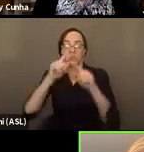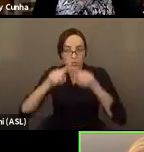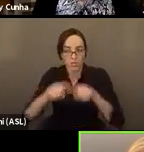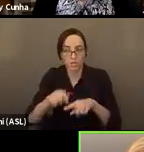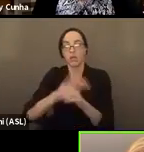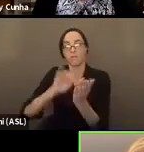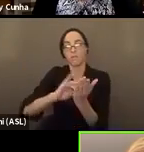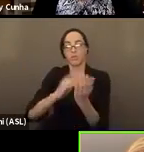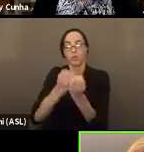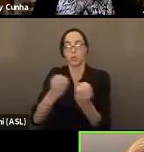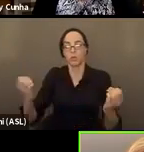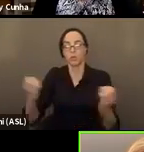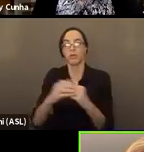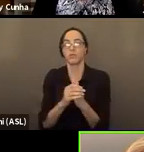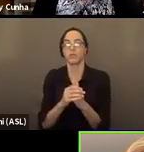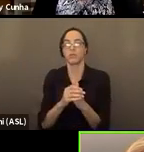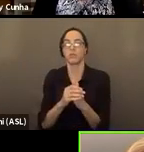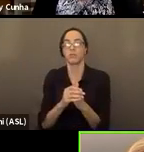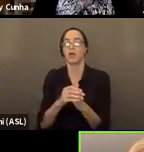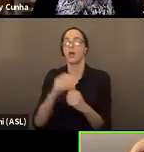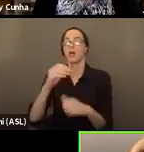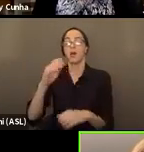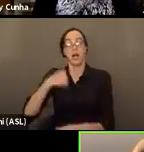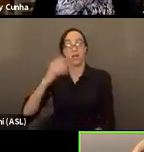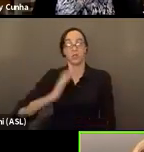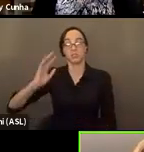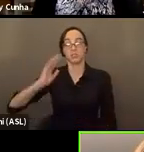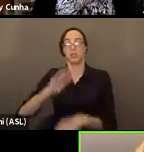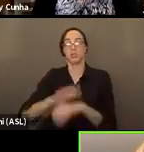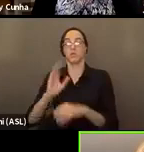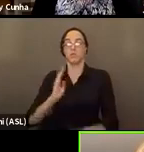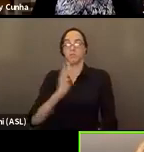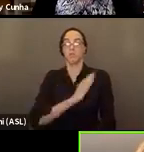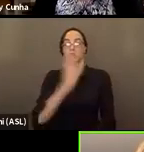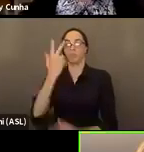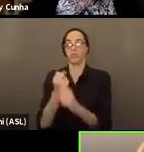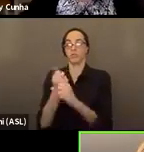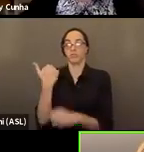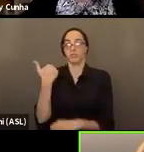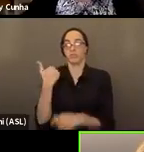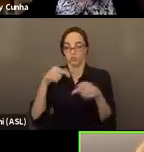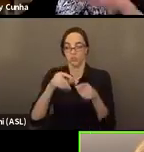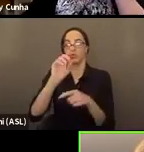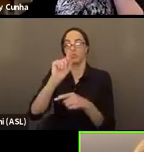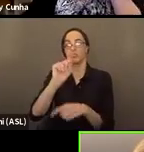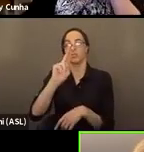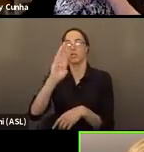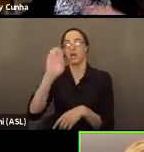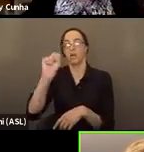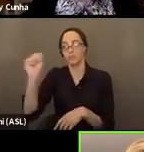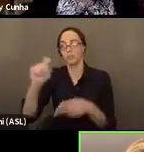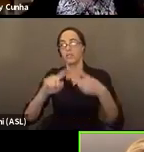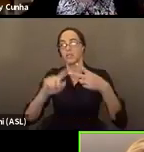the tubs and nuns fire we've come a long way on these these matters um you know